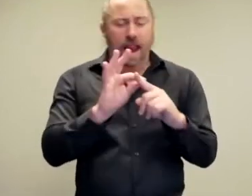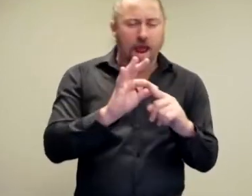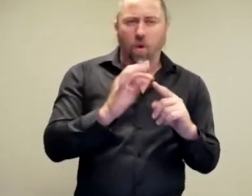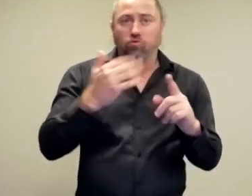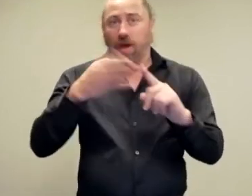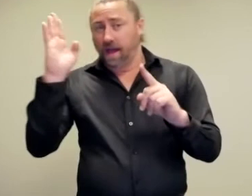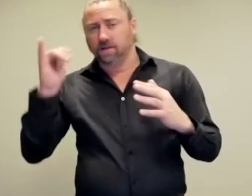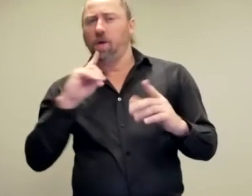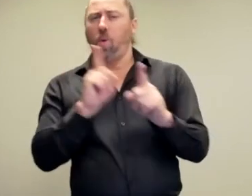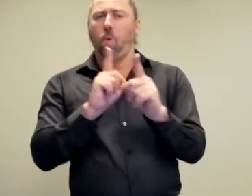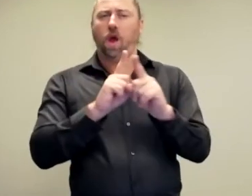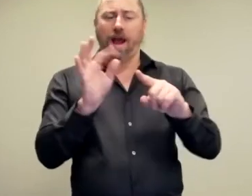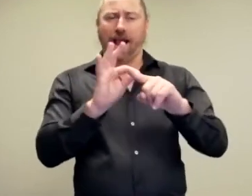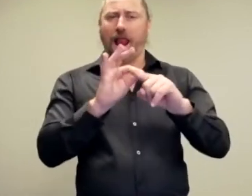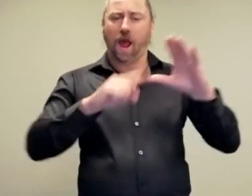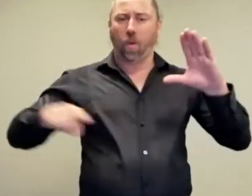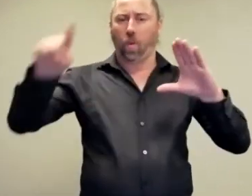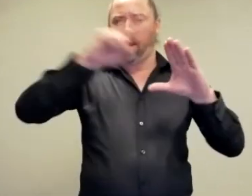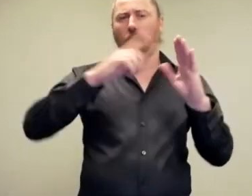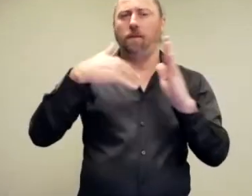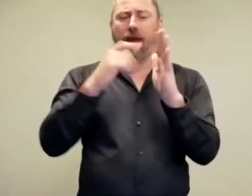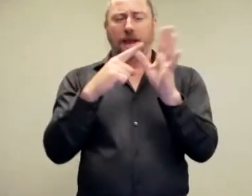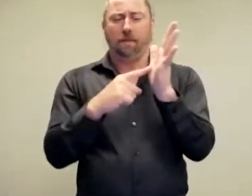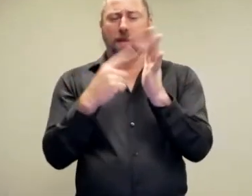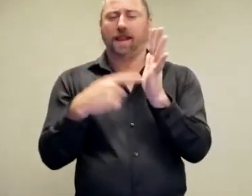paint palettes or colour wheels helping me form new connections